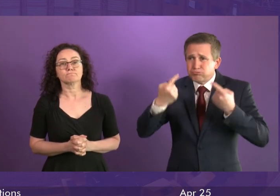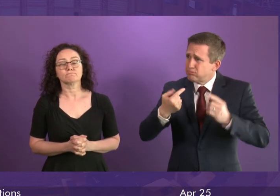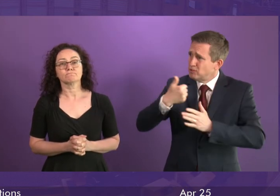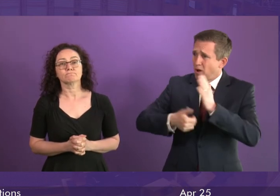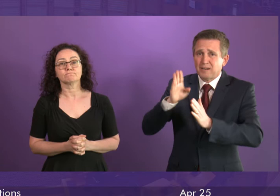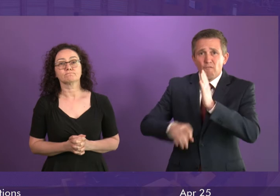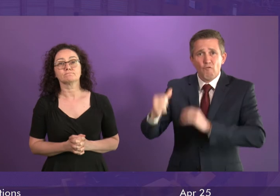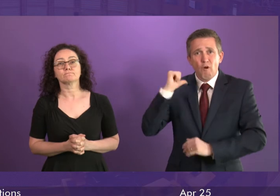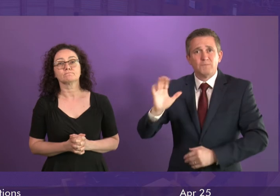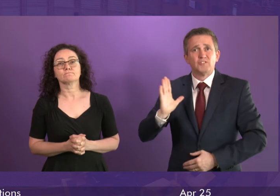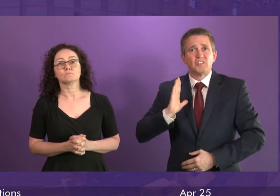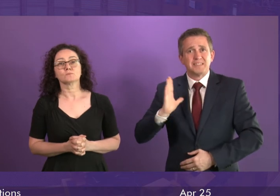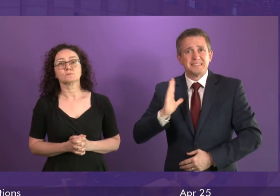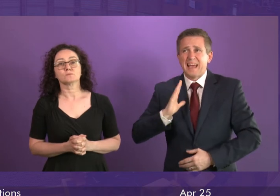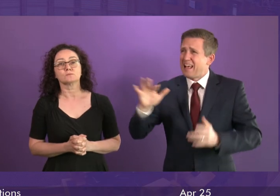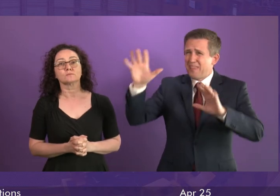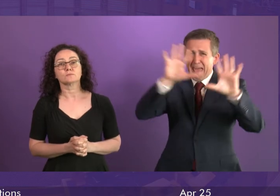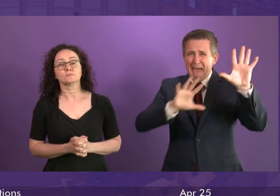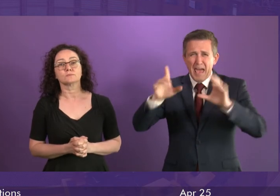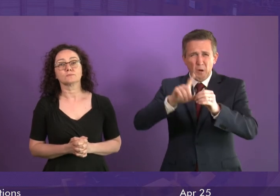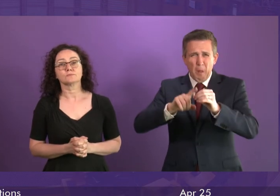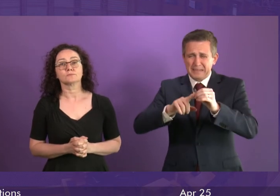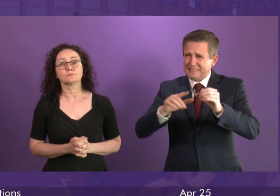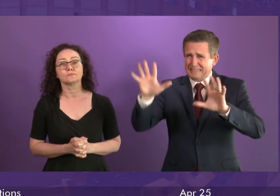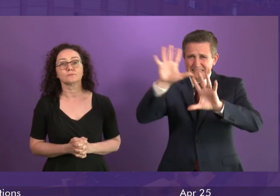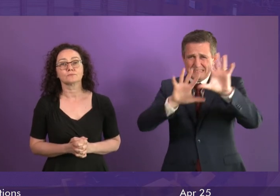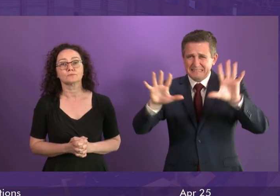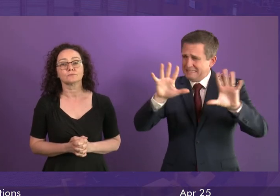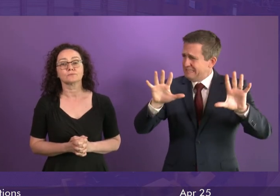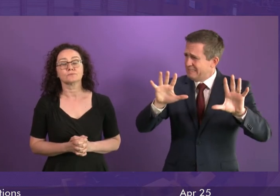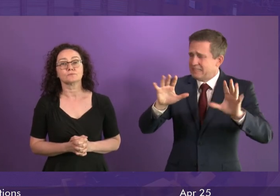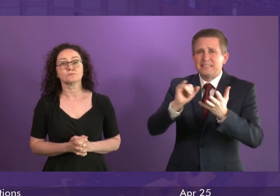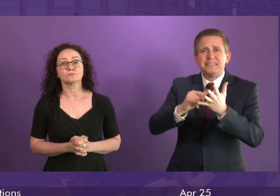are rightly anxious about air quality. Surely all the data that is held by the Scottish